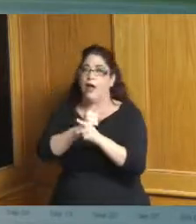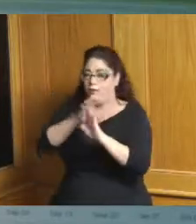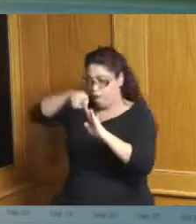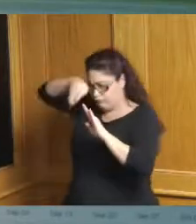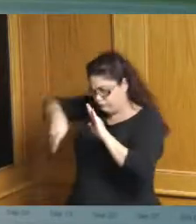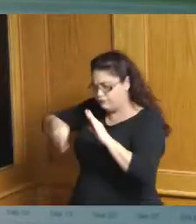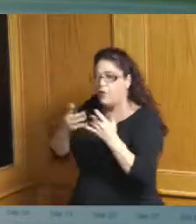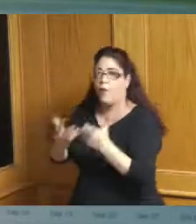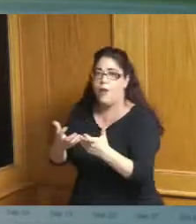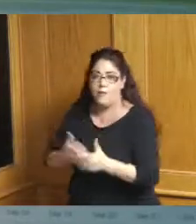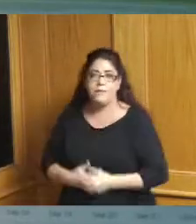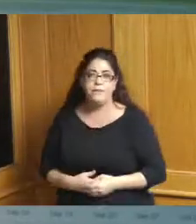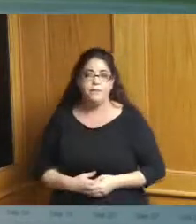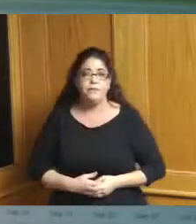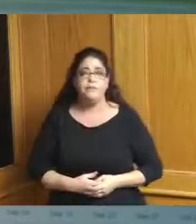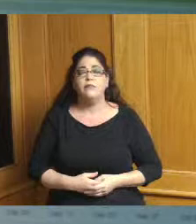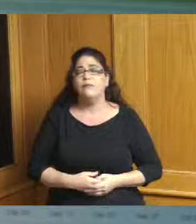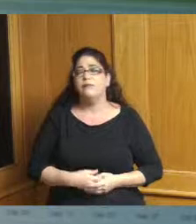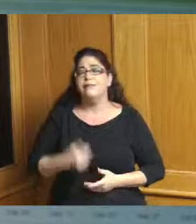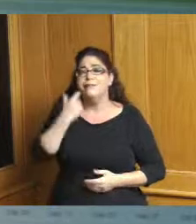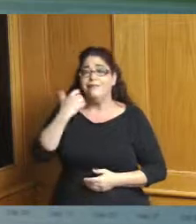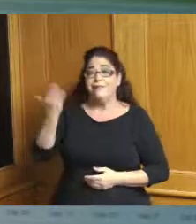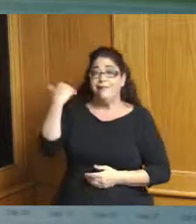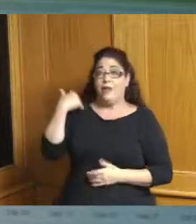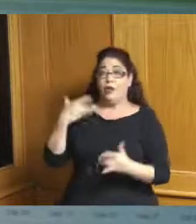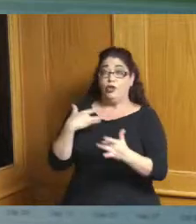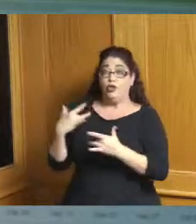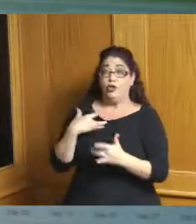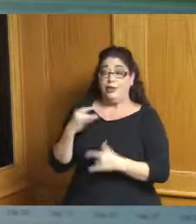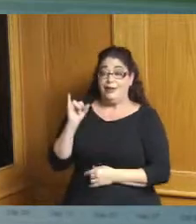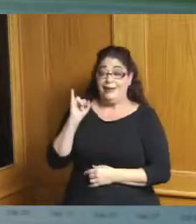and you may recall one of our major concerns is that this line wasn't stopping it was just